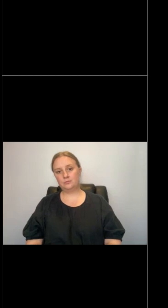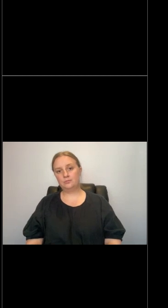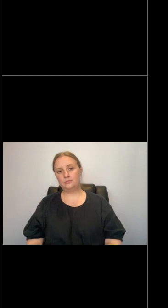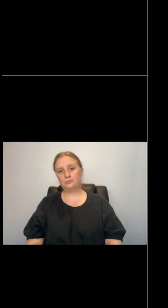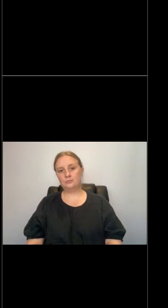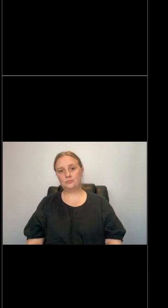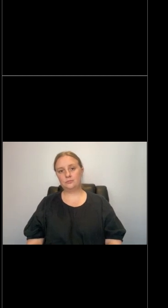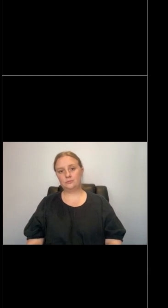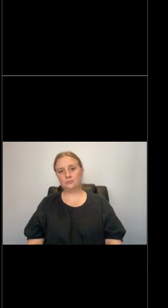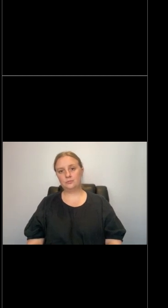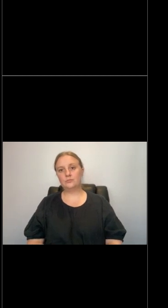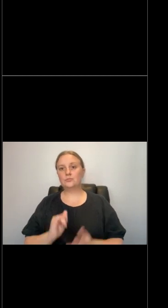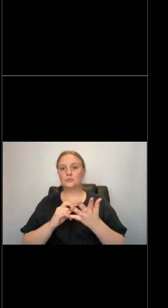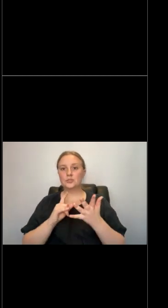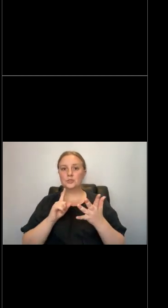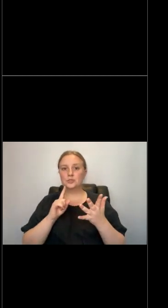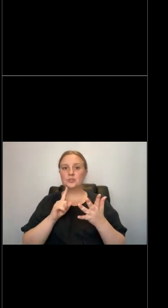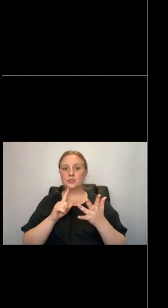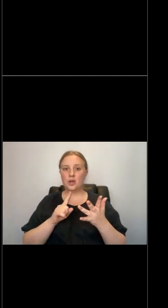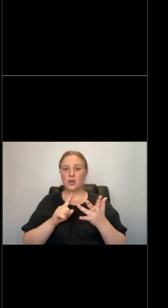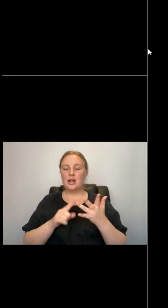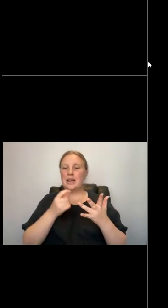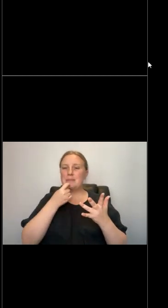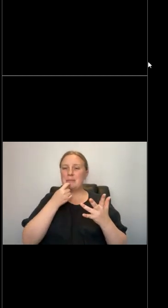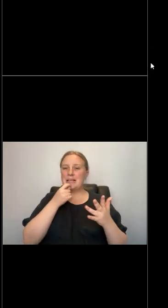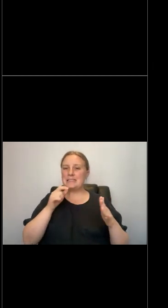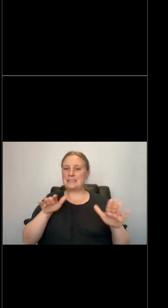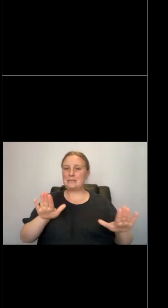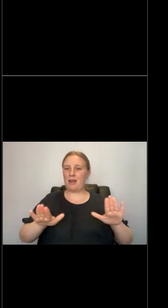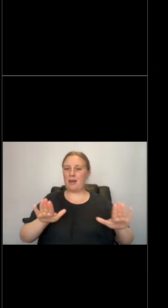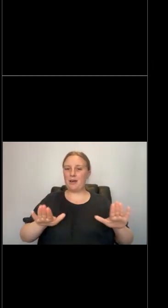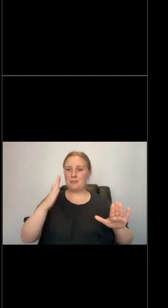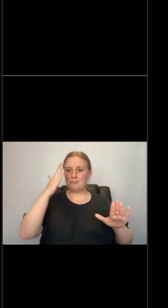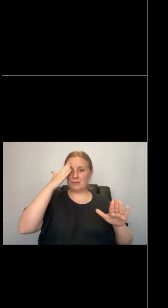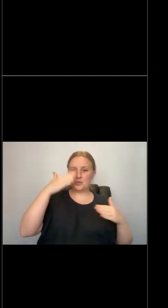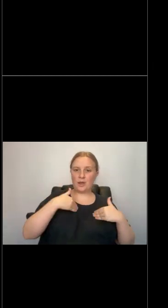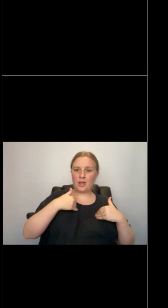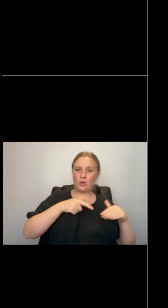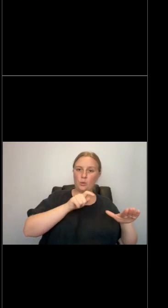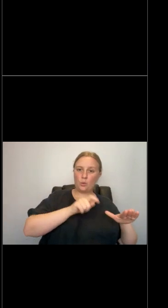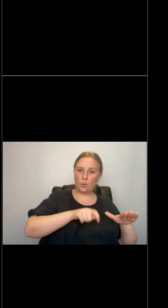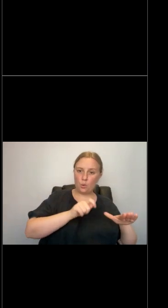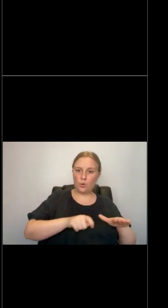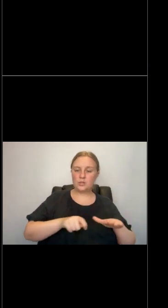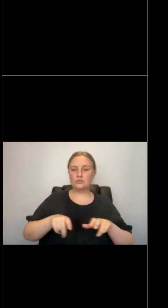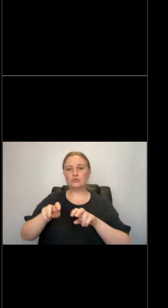it's not too dissimilar for the mental health court. Sorry, the tribunal can conduct proceedings